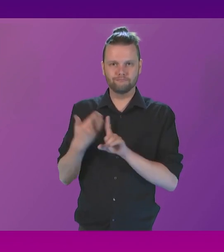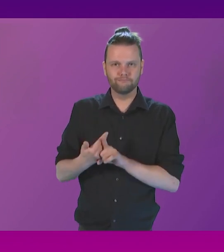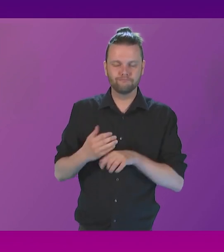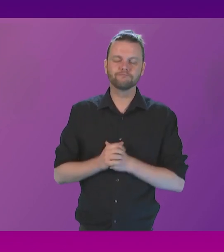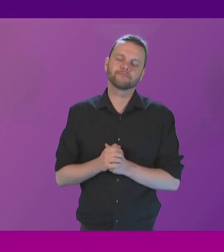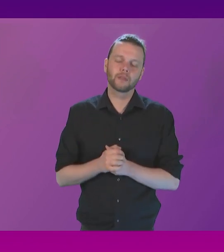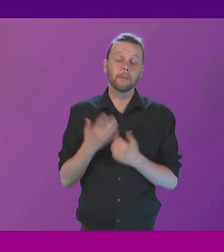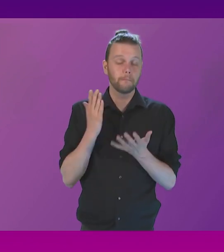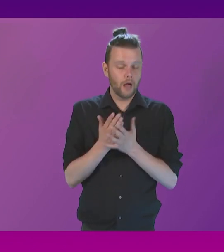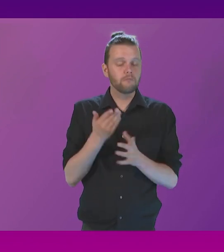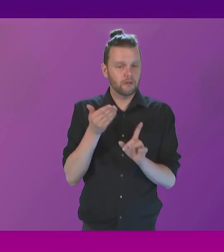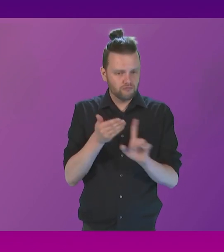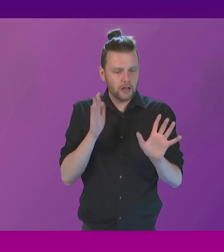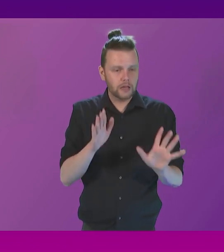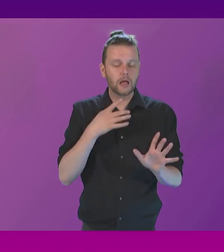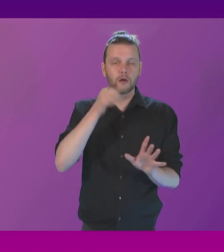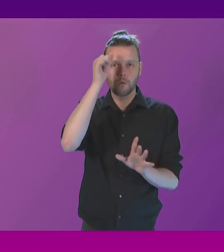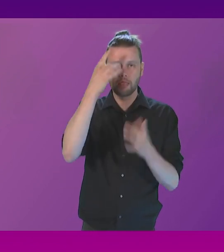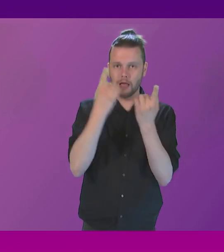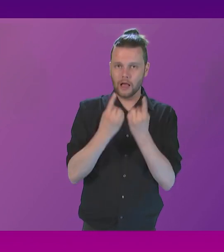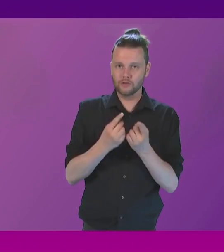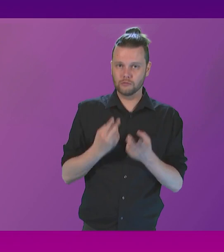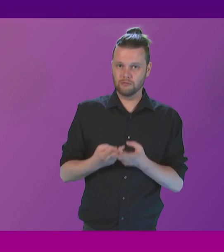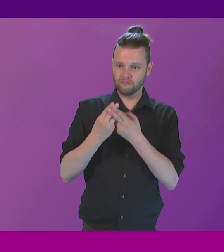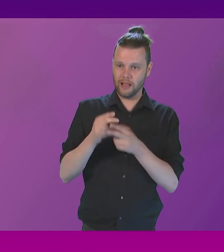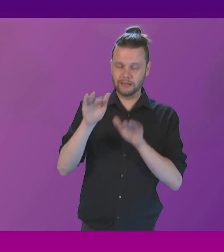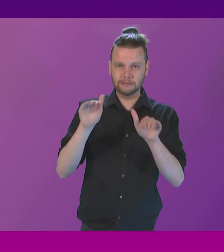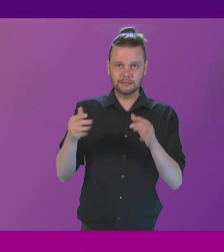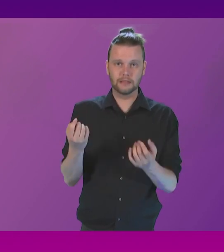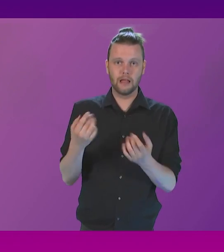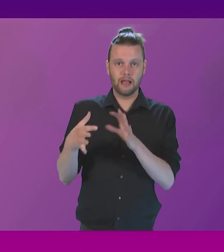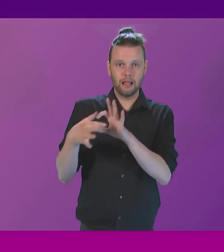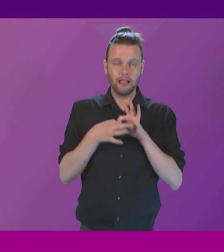I recognise the issues that have been raised by a number of stakeholders regarding concerns